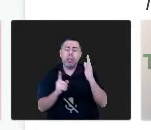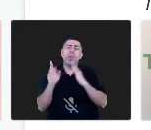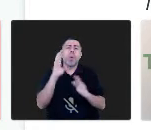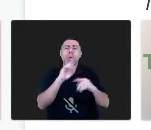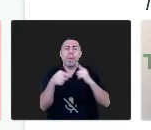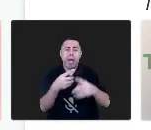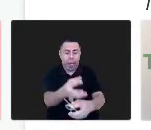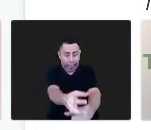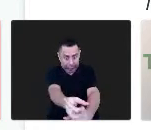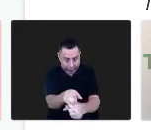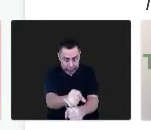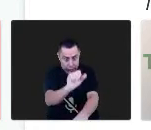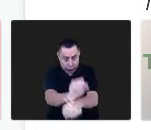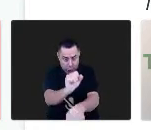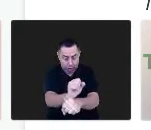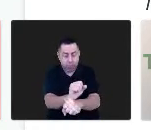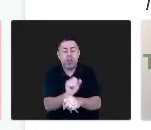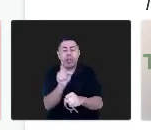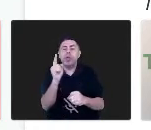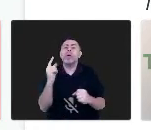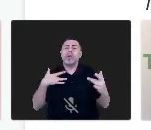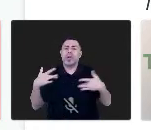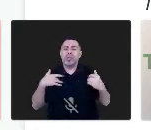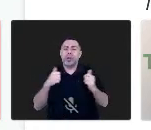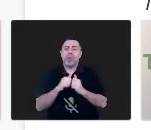of the job right yeah emery great question yeah if you don't ask you don't get that's very true